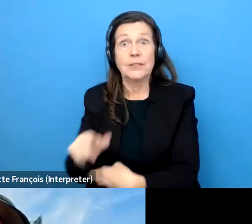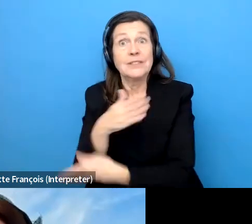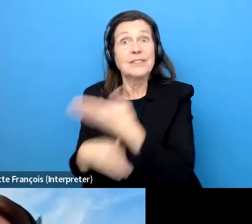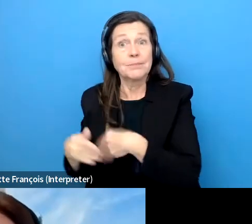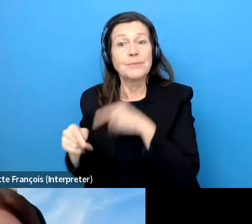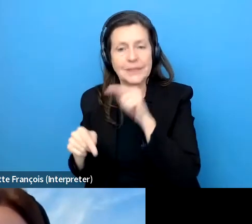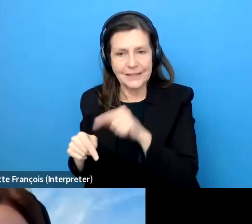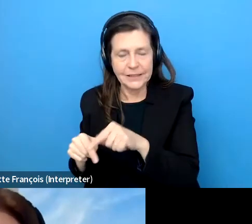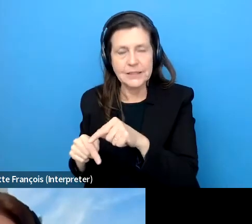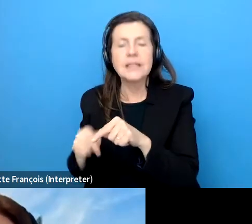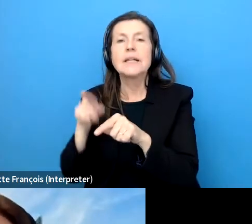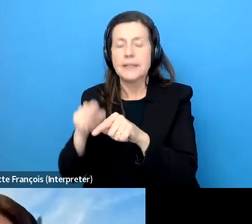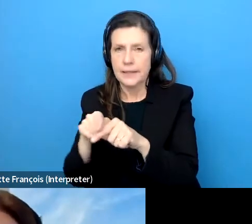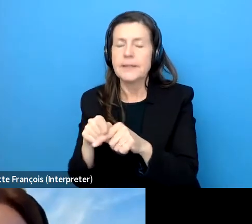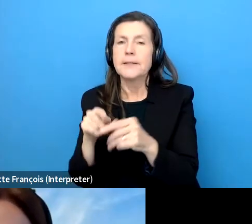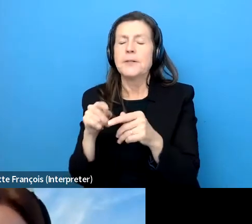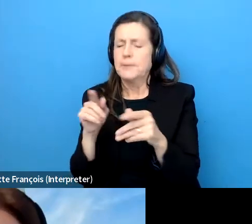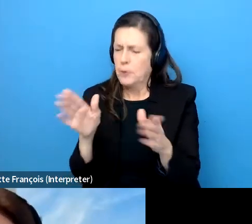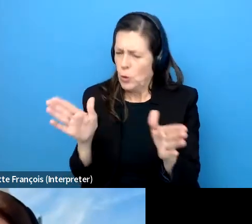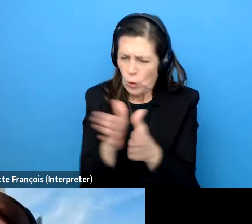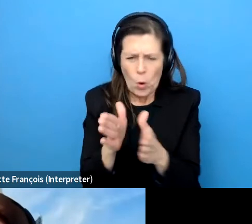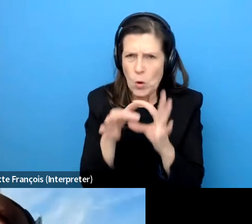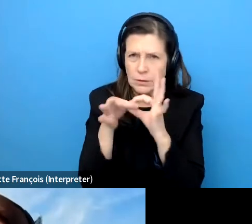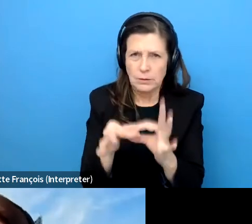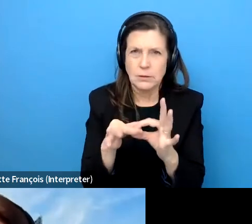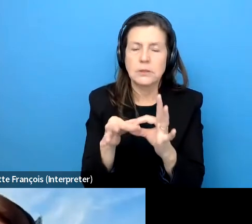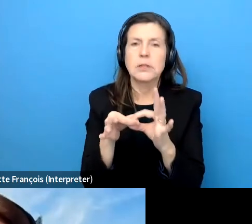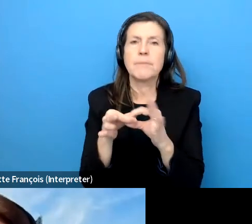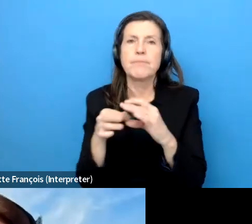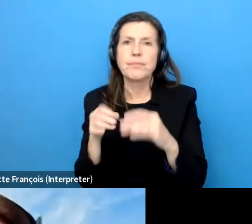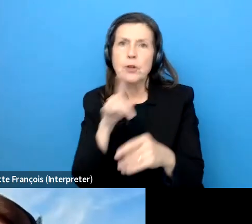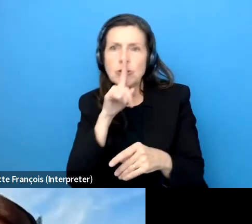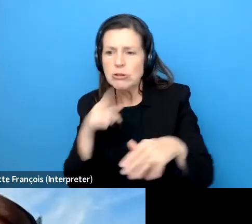which also has a close link to the trafficking in human beings.